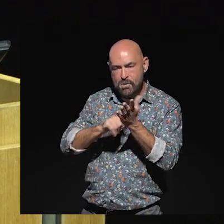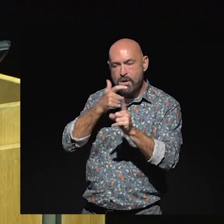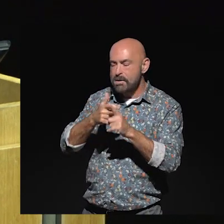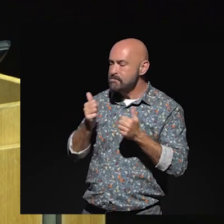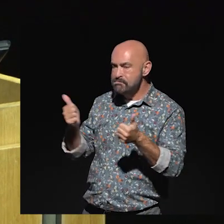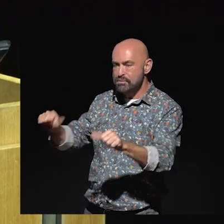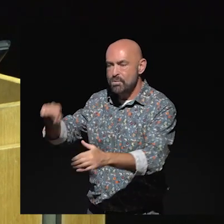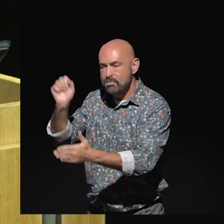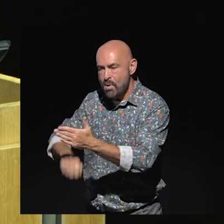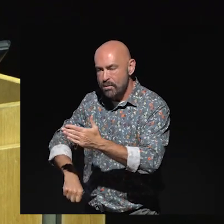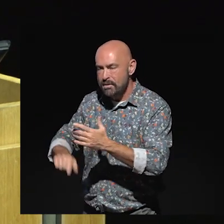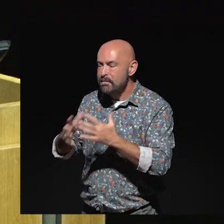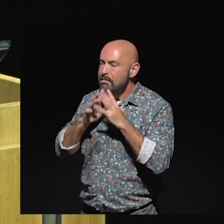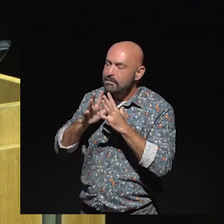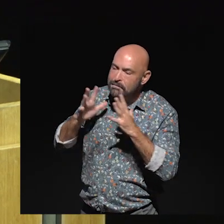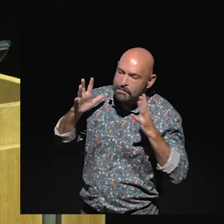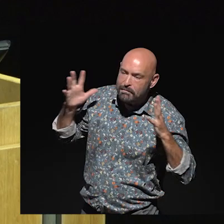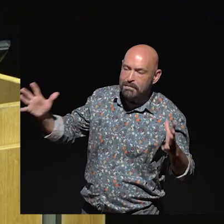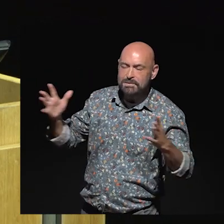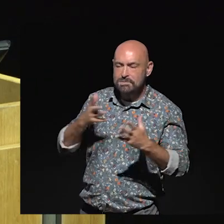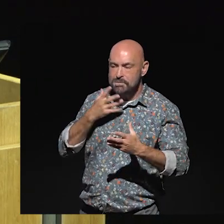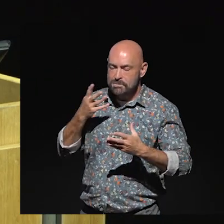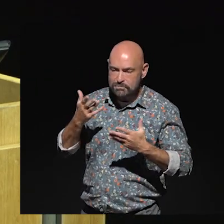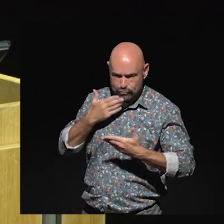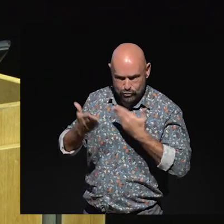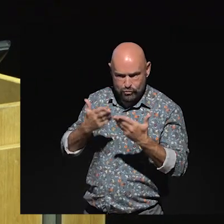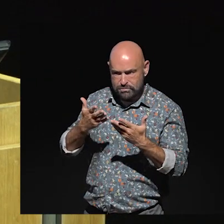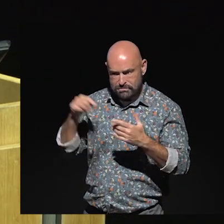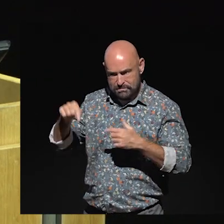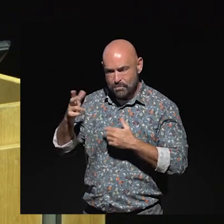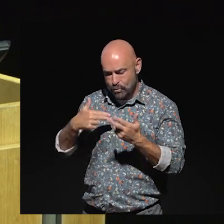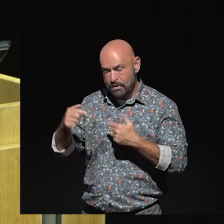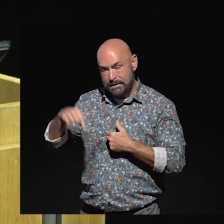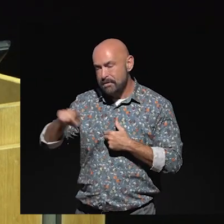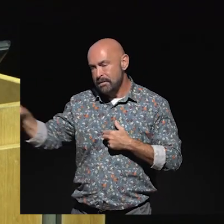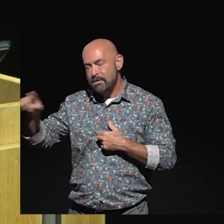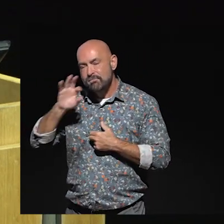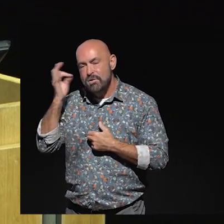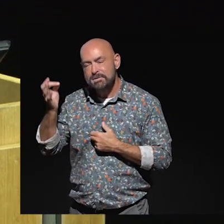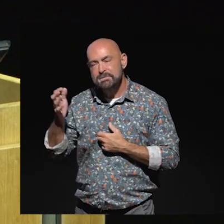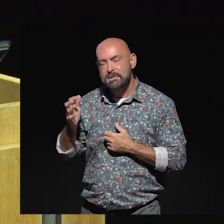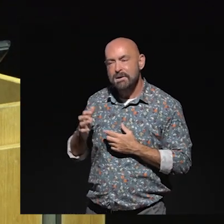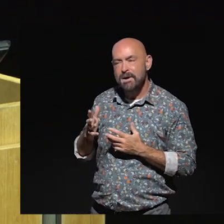A huge story in the news, not only in this country, but in France and indeed in America,